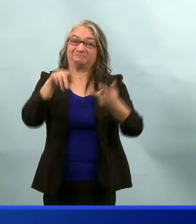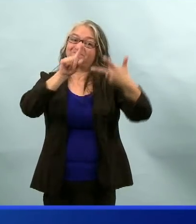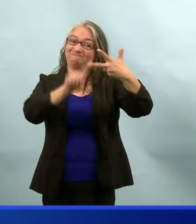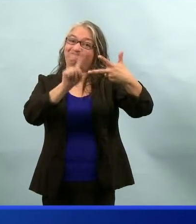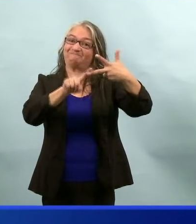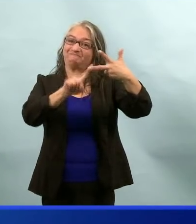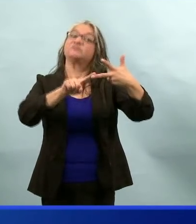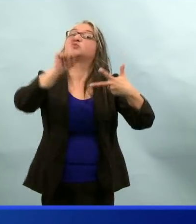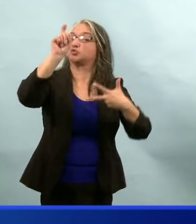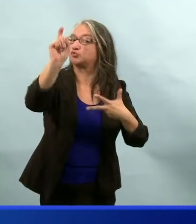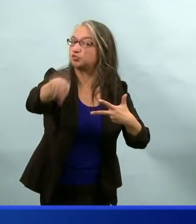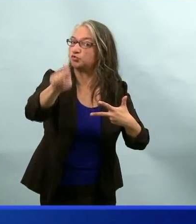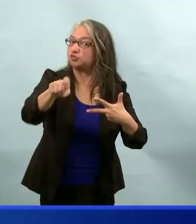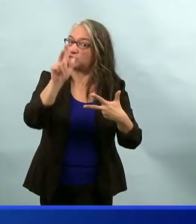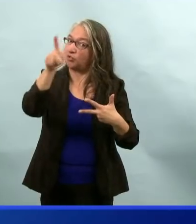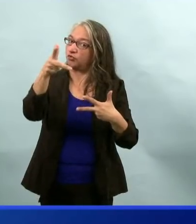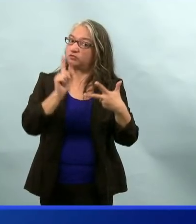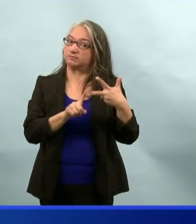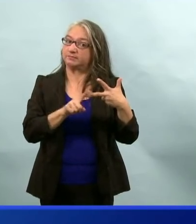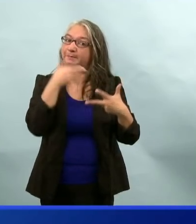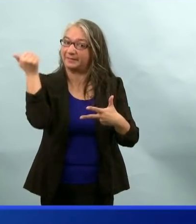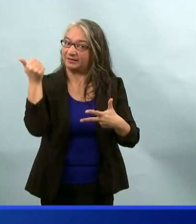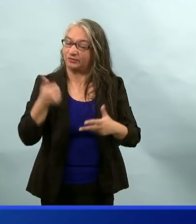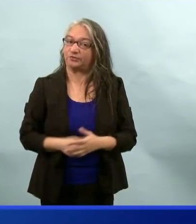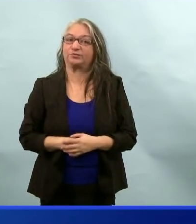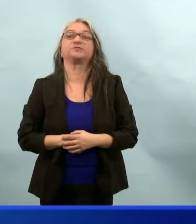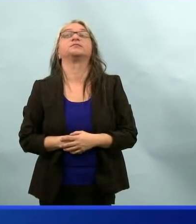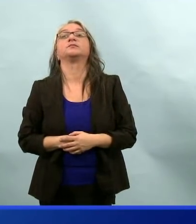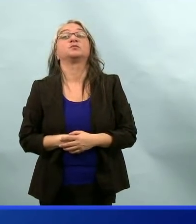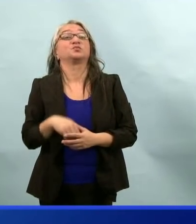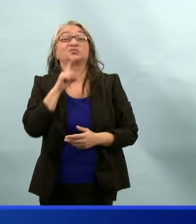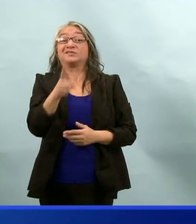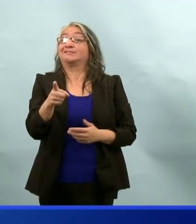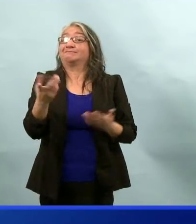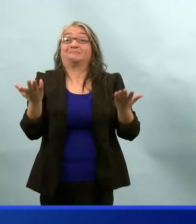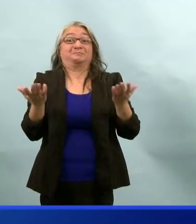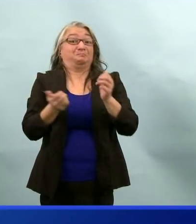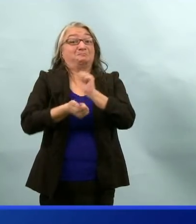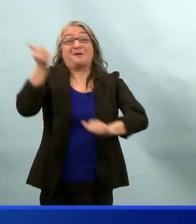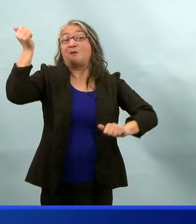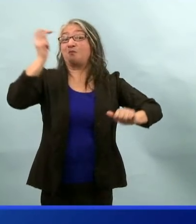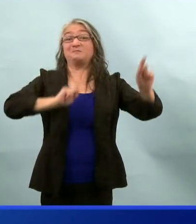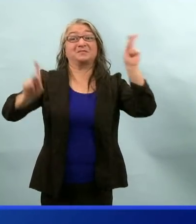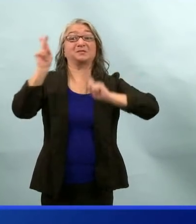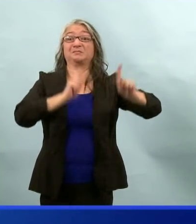reasonable and very very few people have severe outcomes related to the dose any